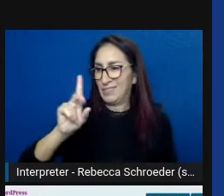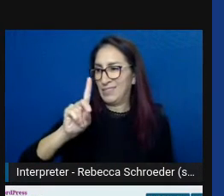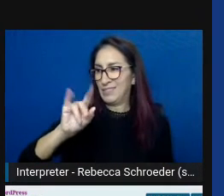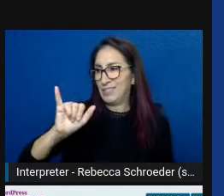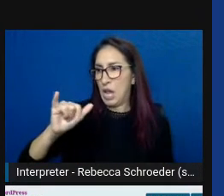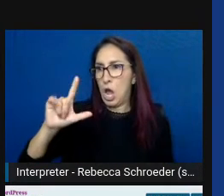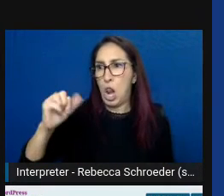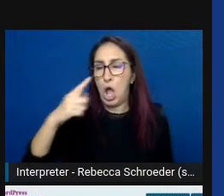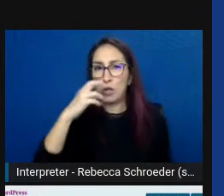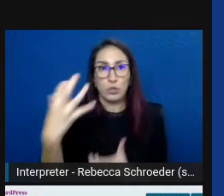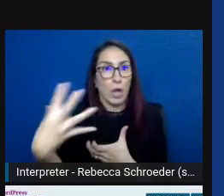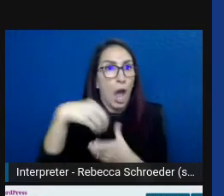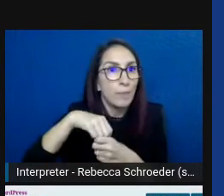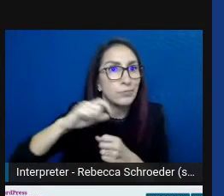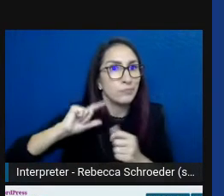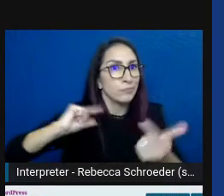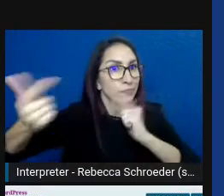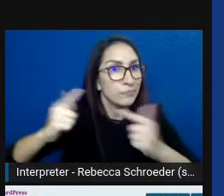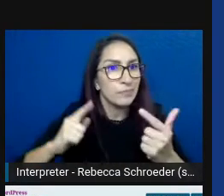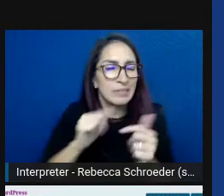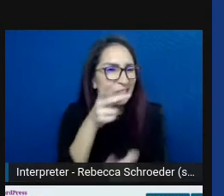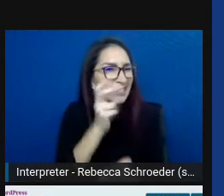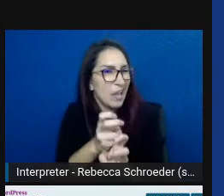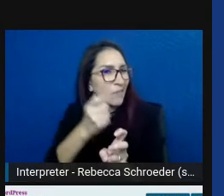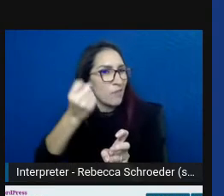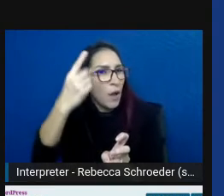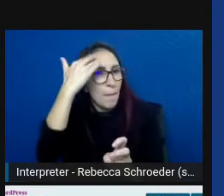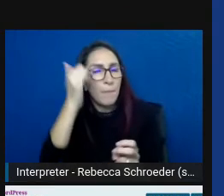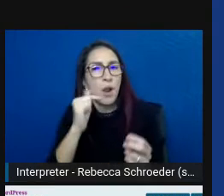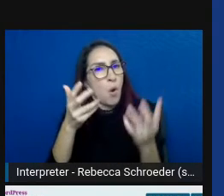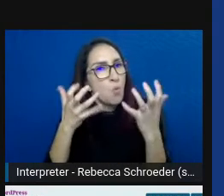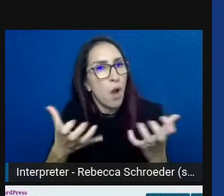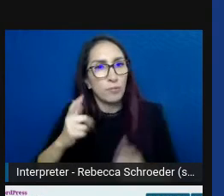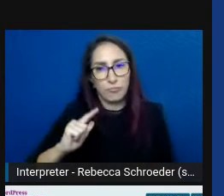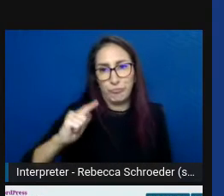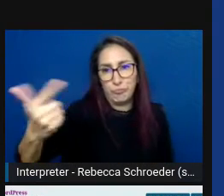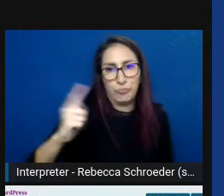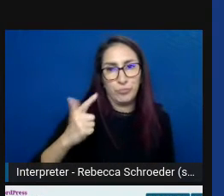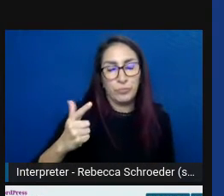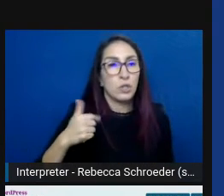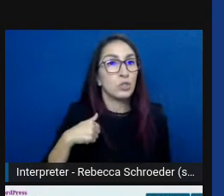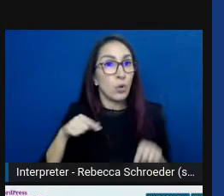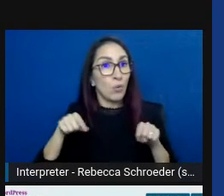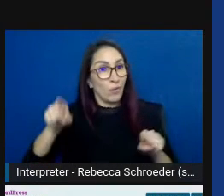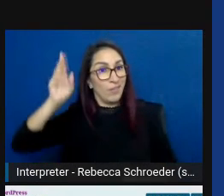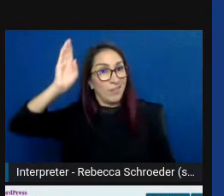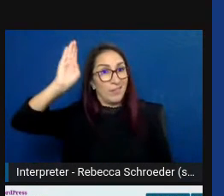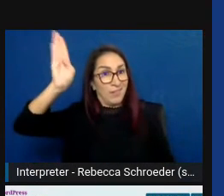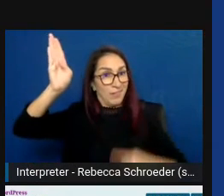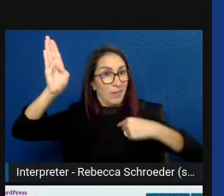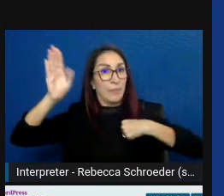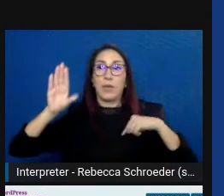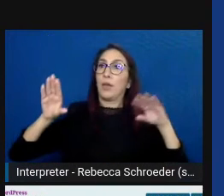At the end of the talk, let's have that. Take notes during my presentation and bring up any perspective you want